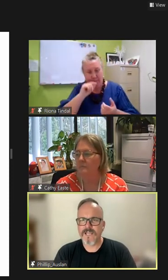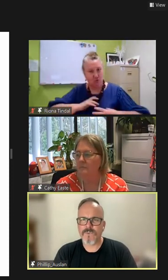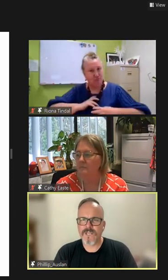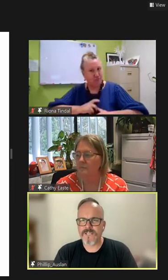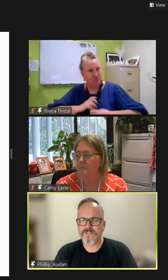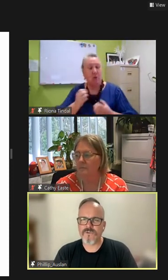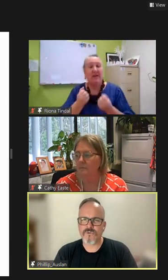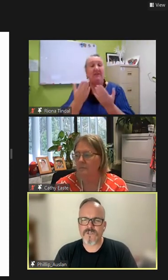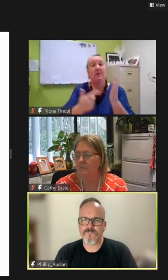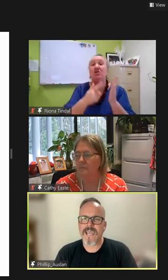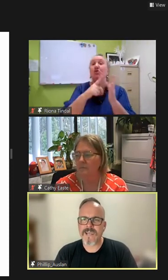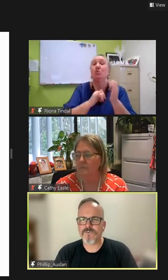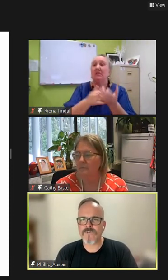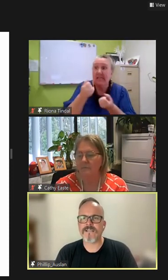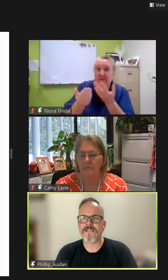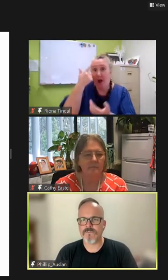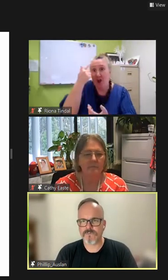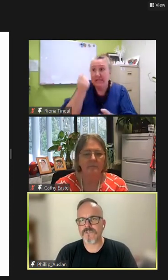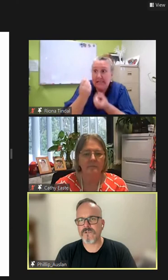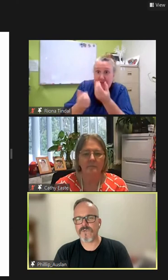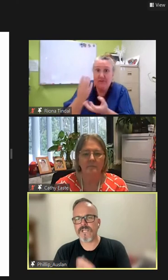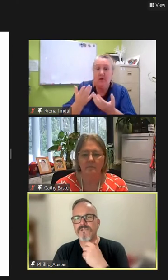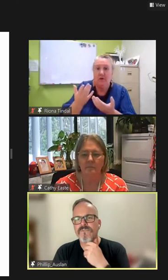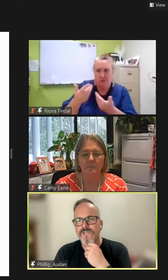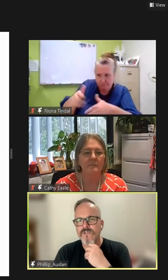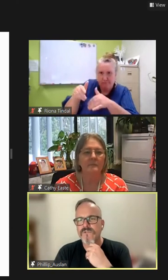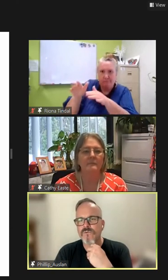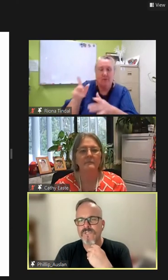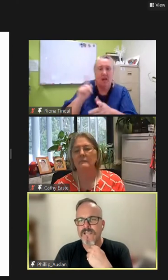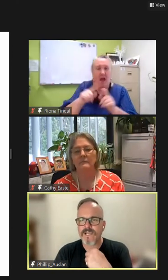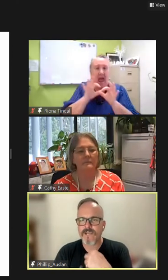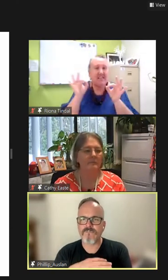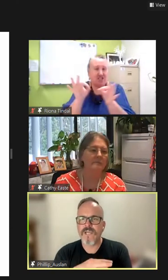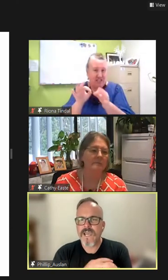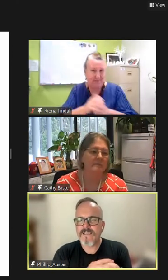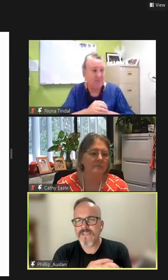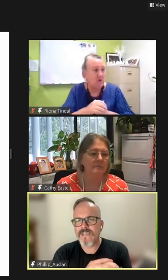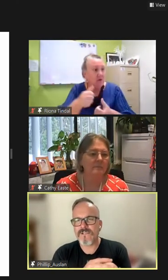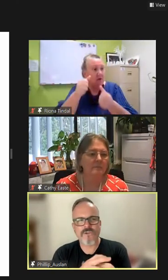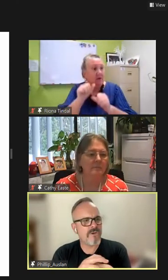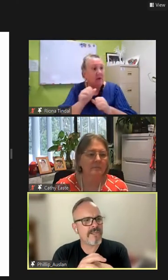we need to also be capable and adaptable. So we need to provide those tools, unpack them, and then